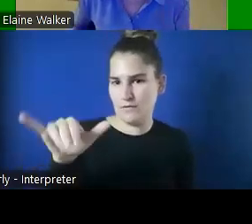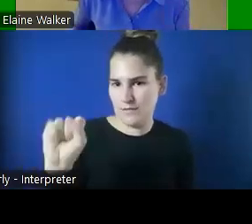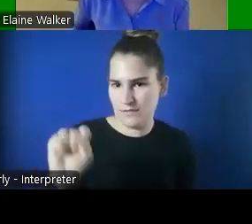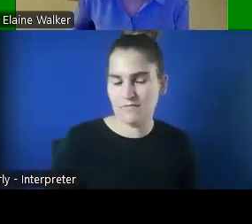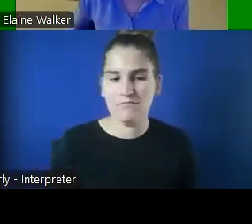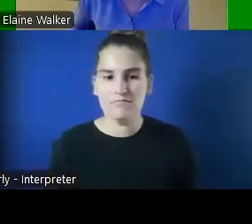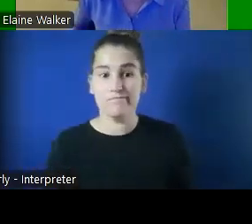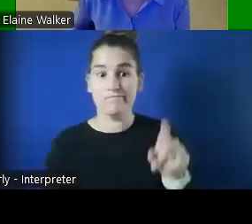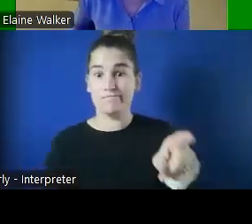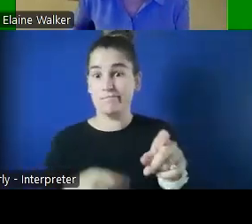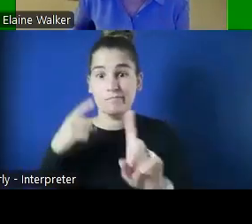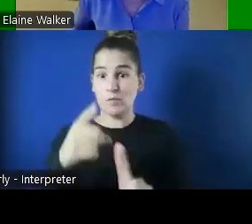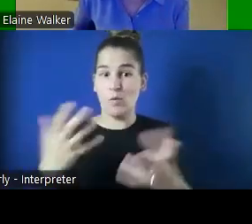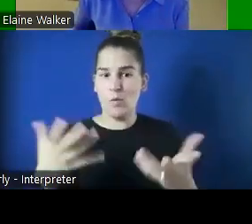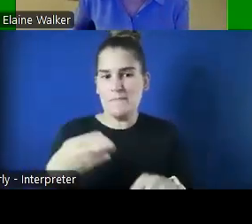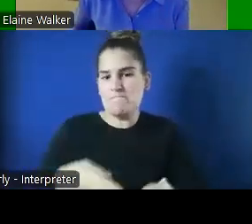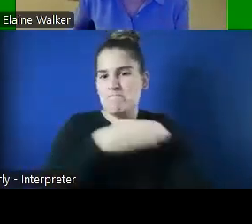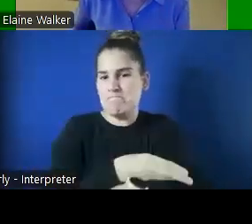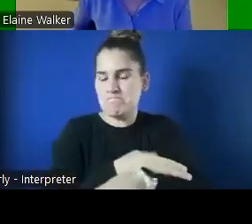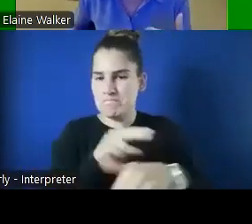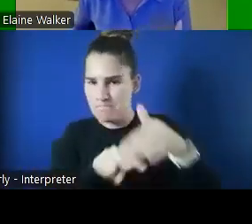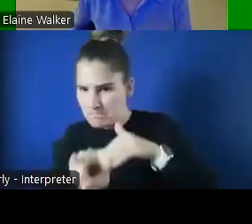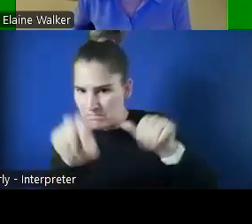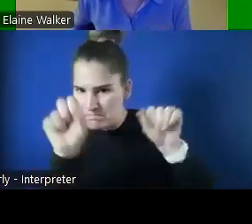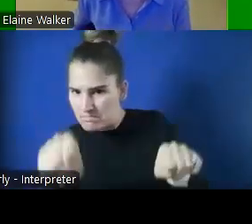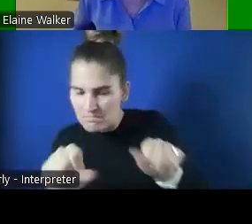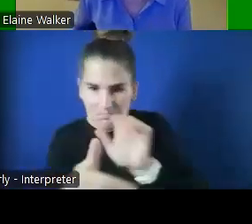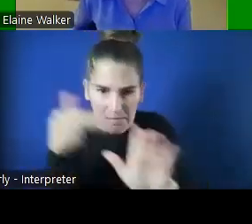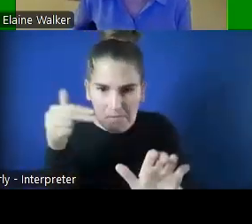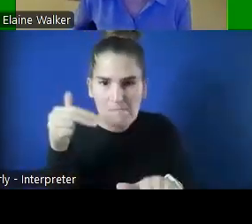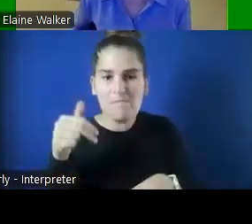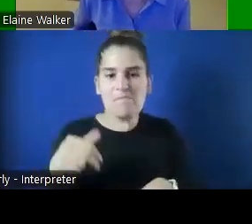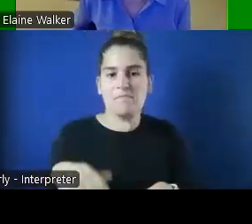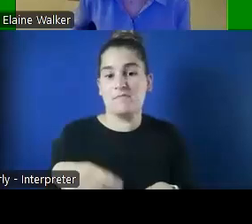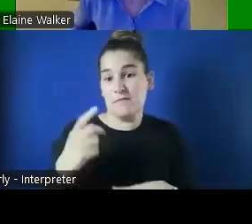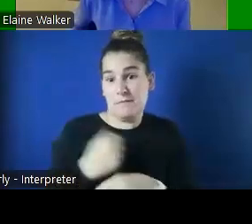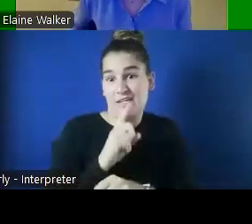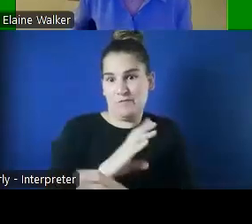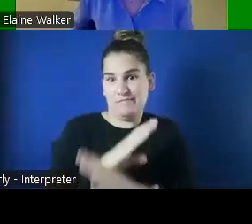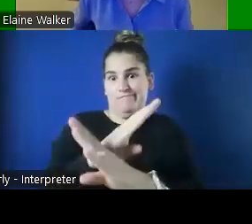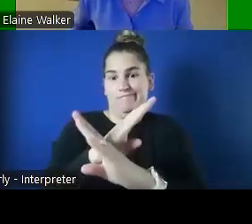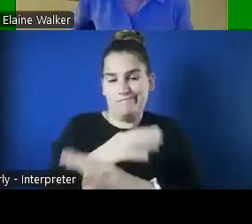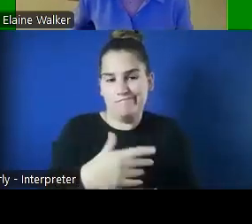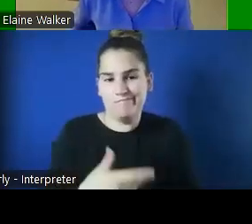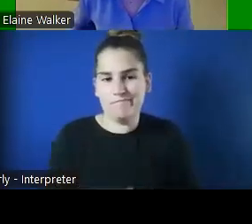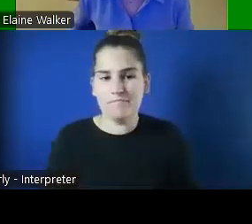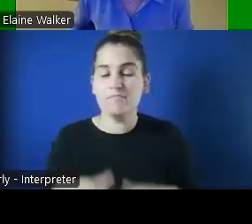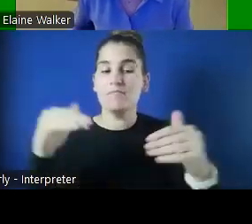our ability to predict psychosis for ultimately purposes of preventive intervention and also shed